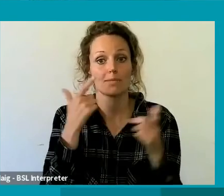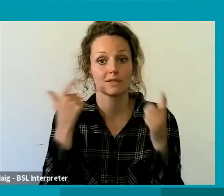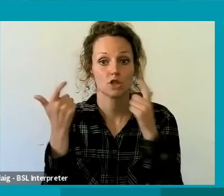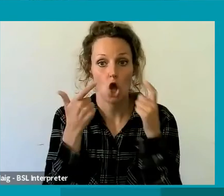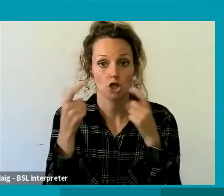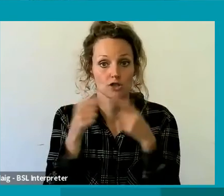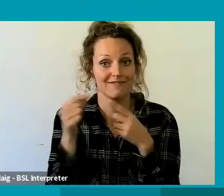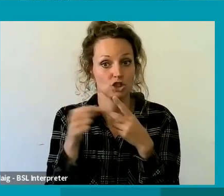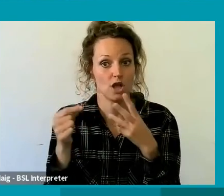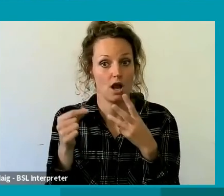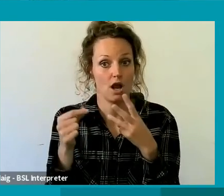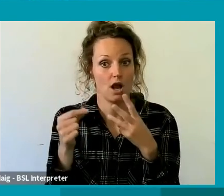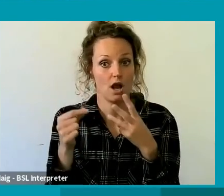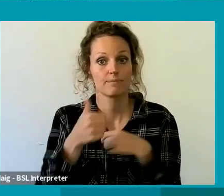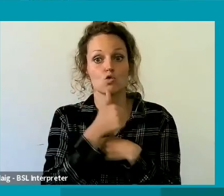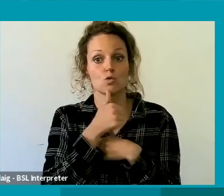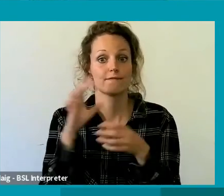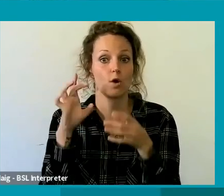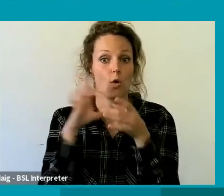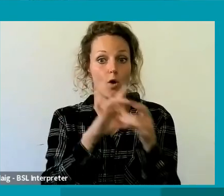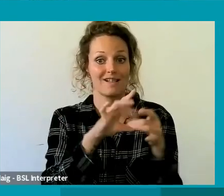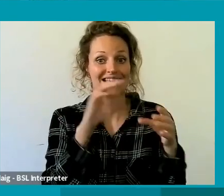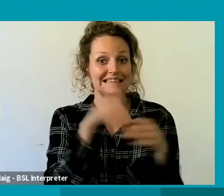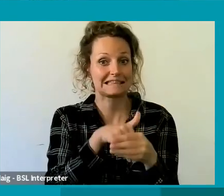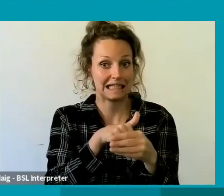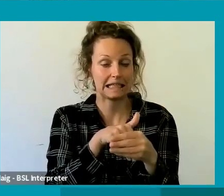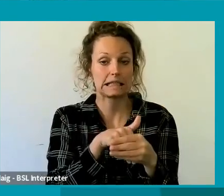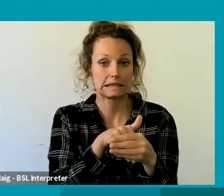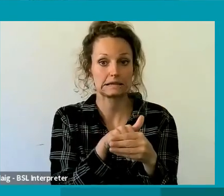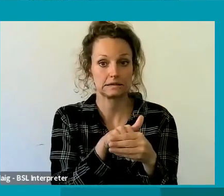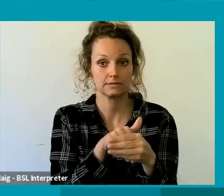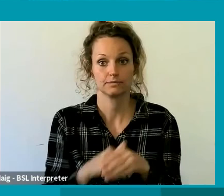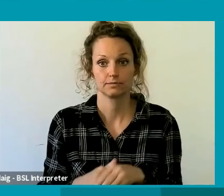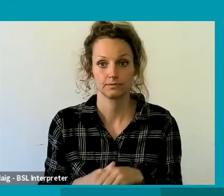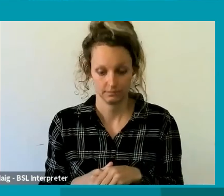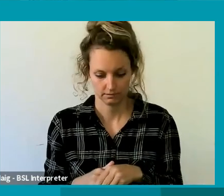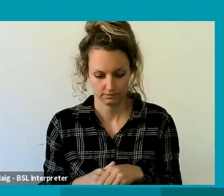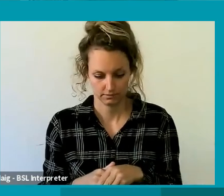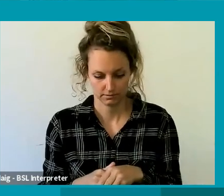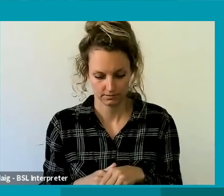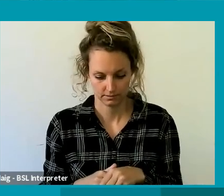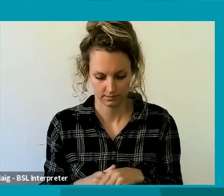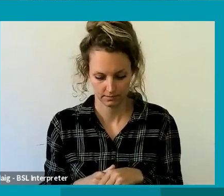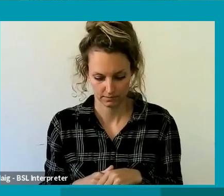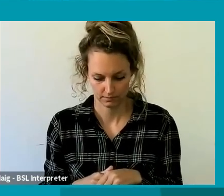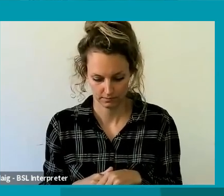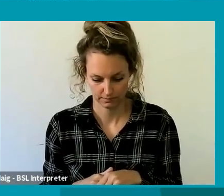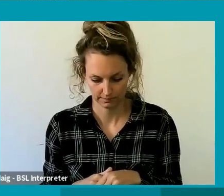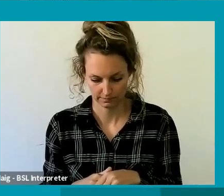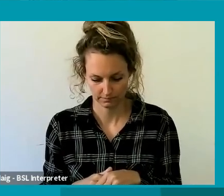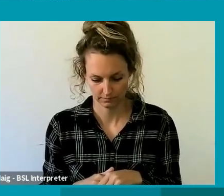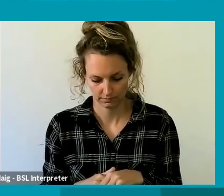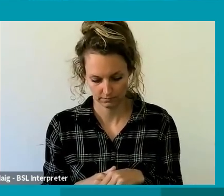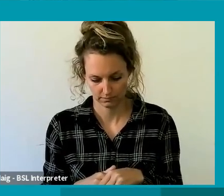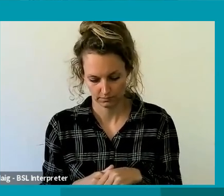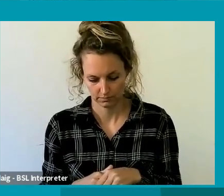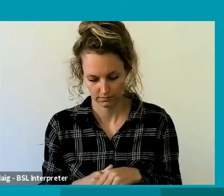Could you talk a little bit about the job feature on LinkedIn please? Yeah, absolutely. The job search feature is really,